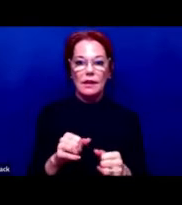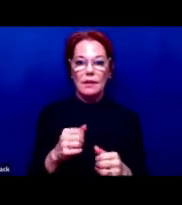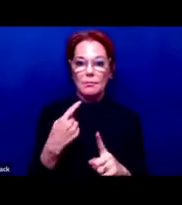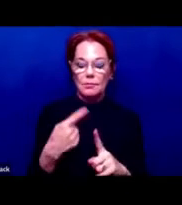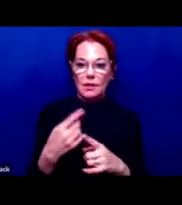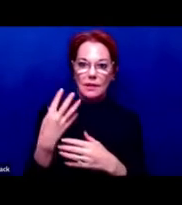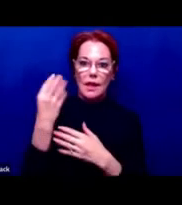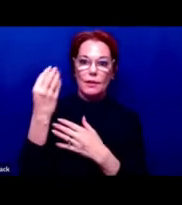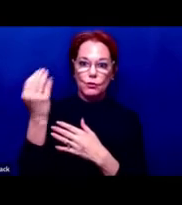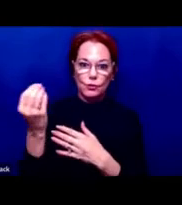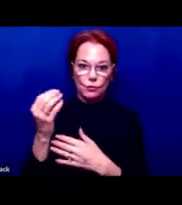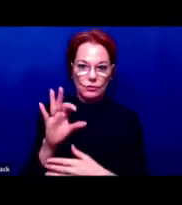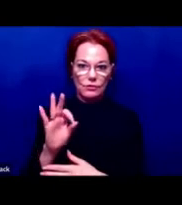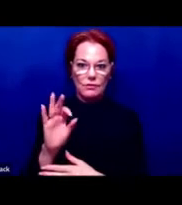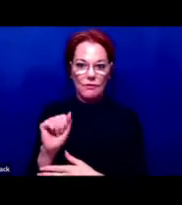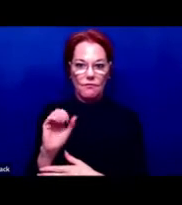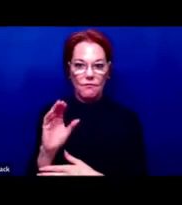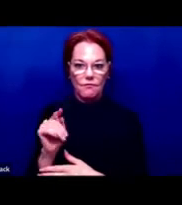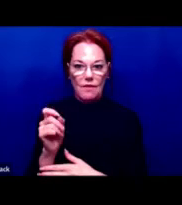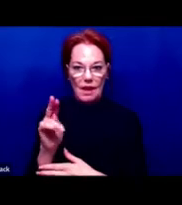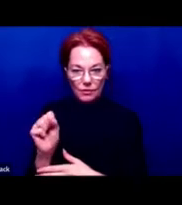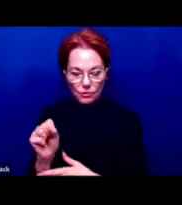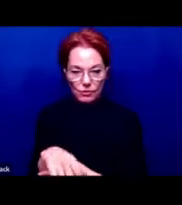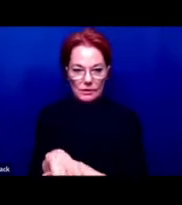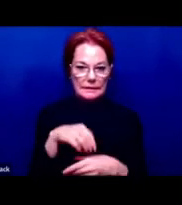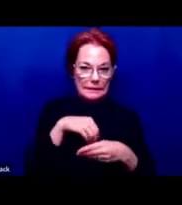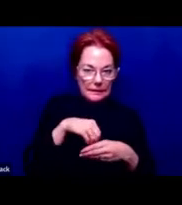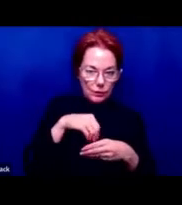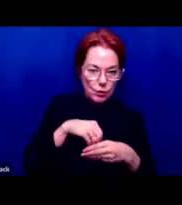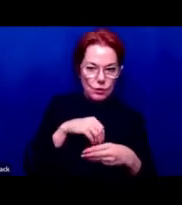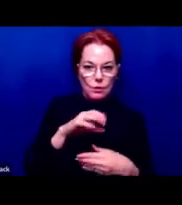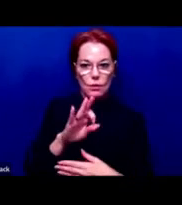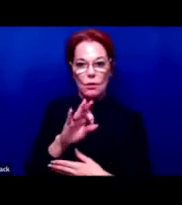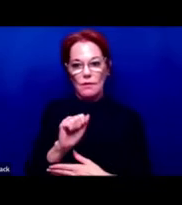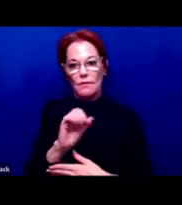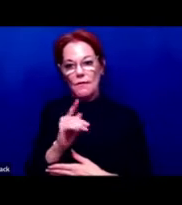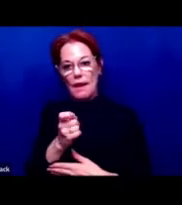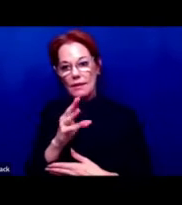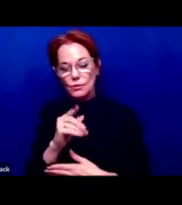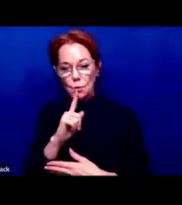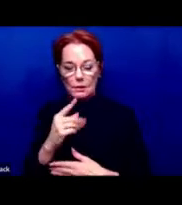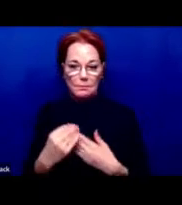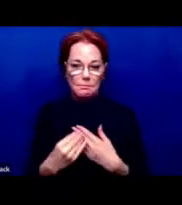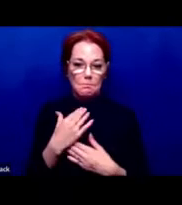factors, play a role in how you know long term recovery as they